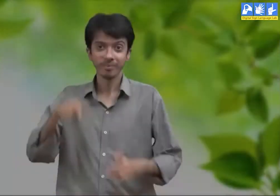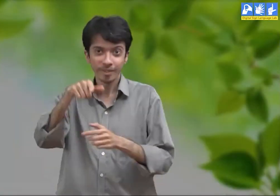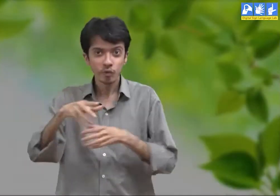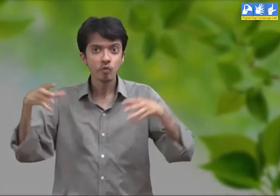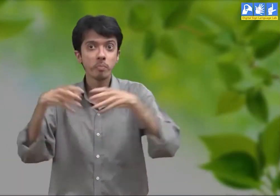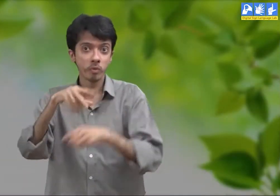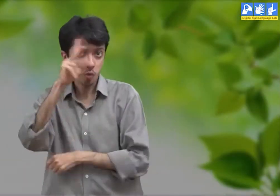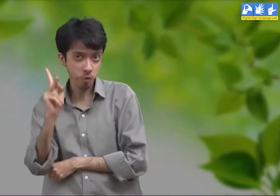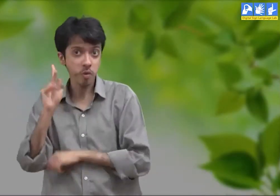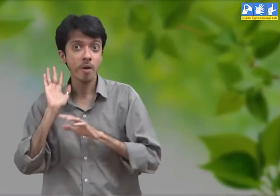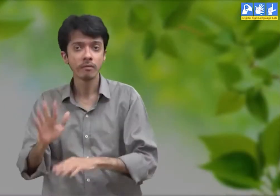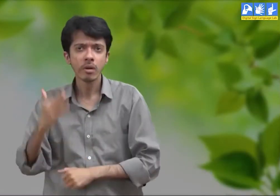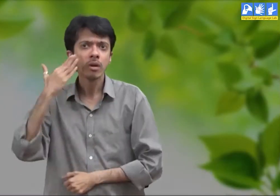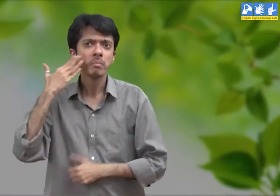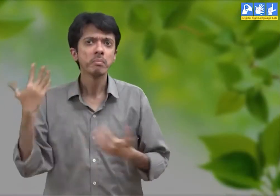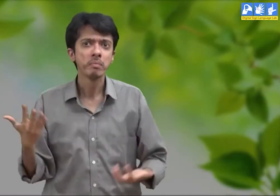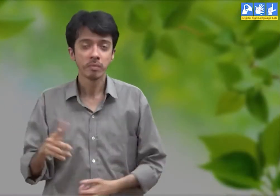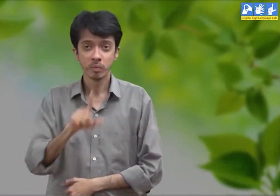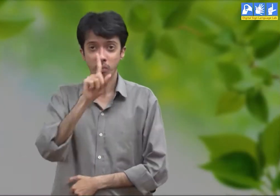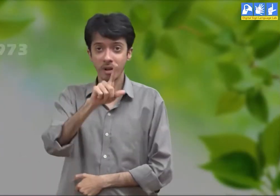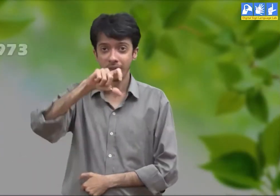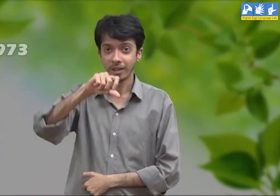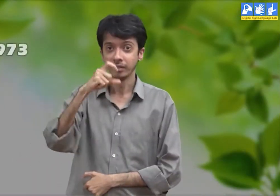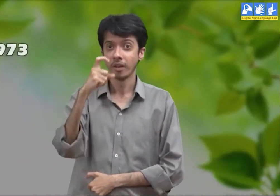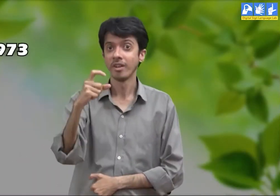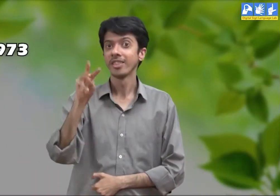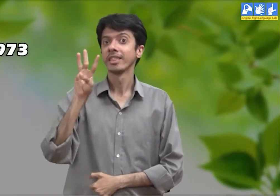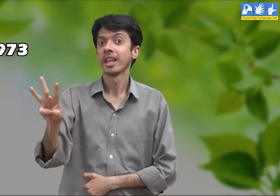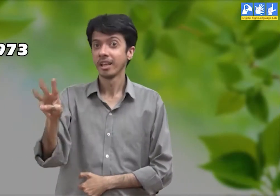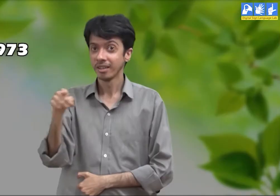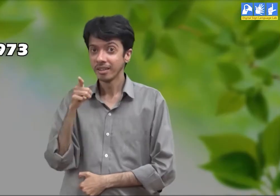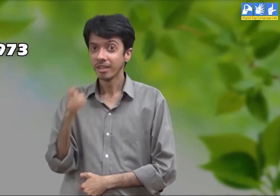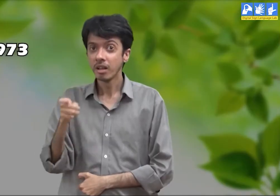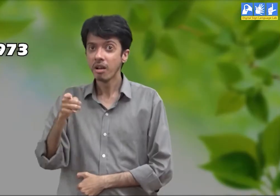Chipko Movement It took place in the year 1973.